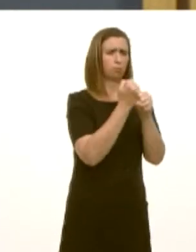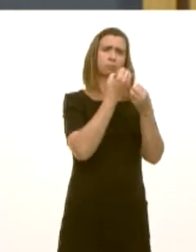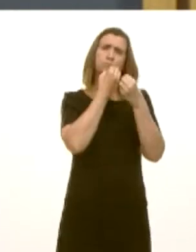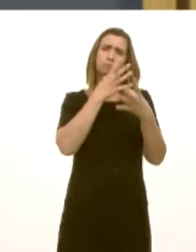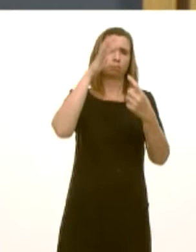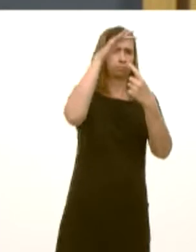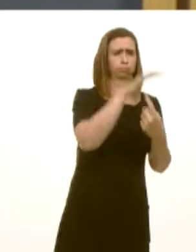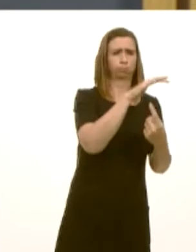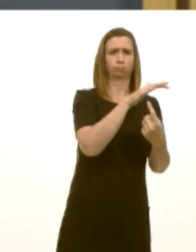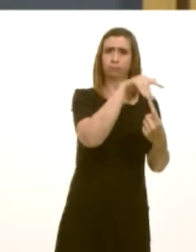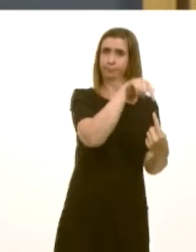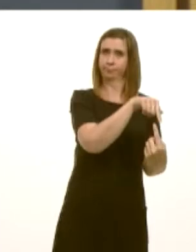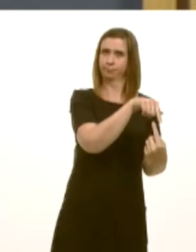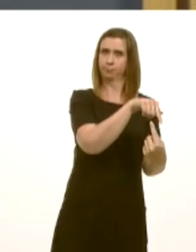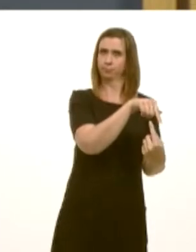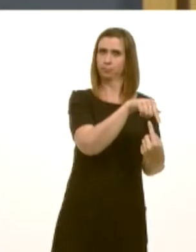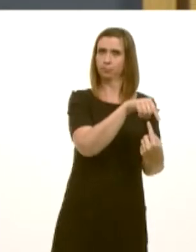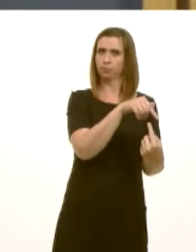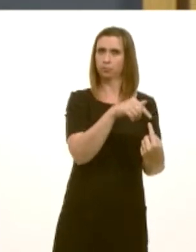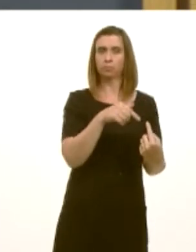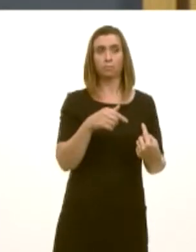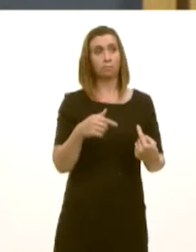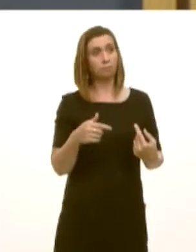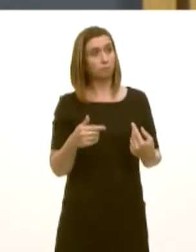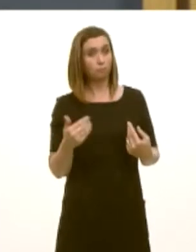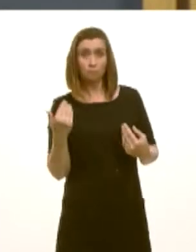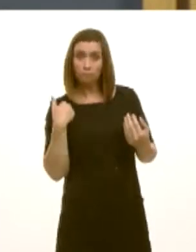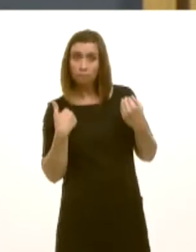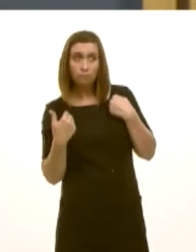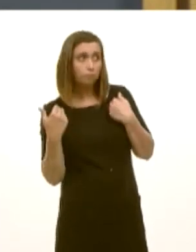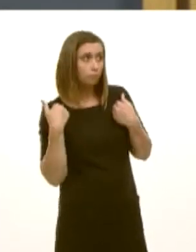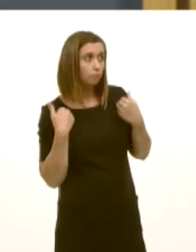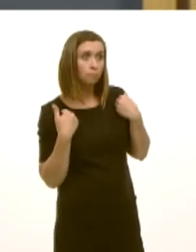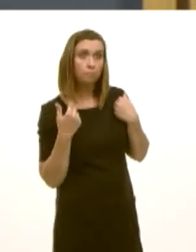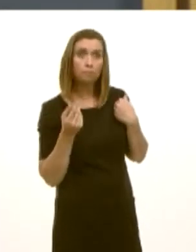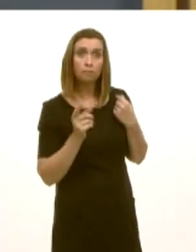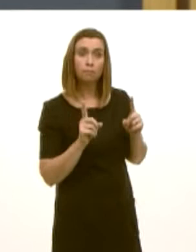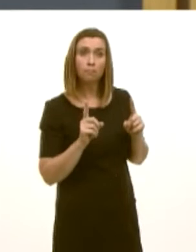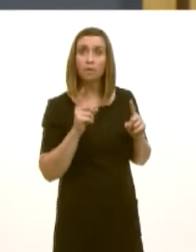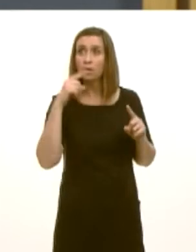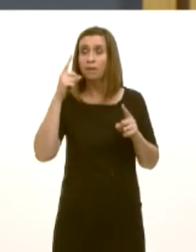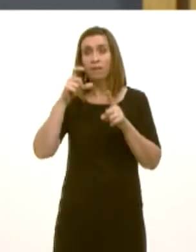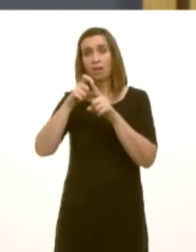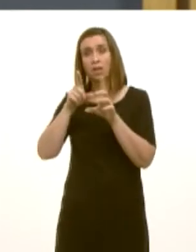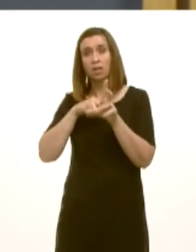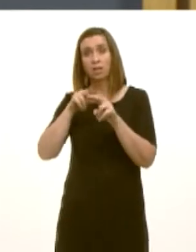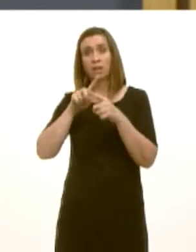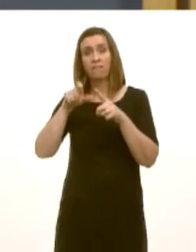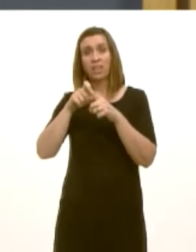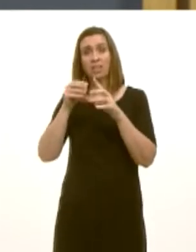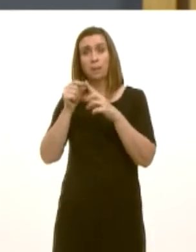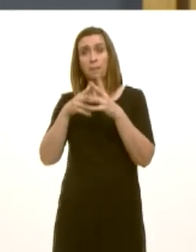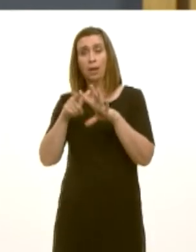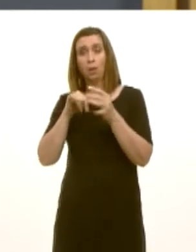People tell me that with the national approach, Dyfed-Powys Police will have to pay £800,000